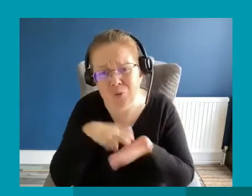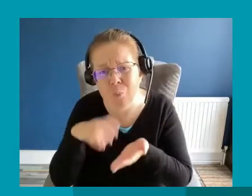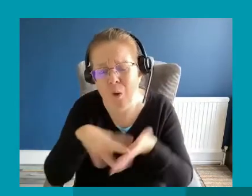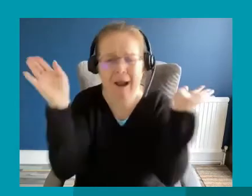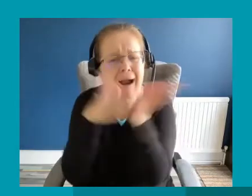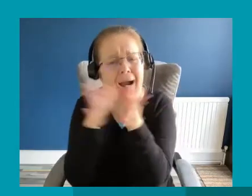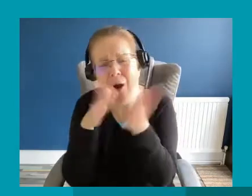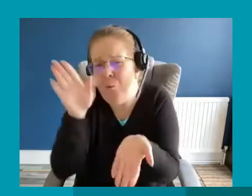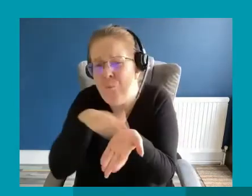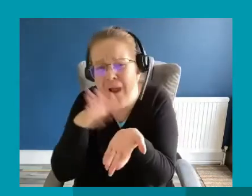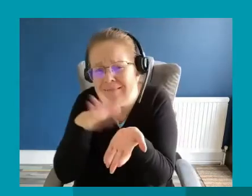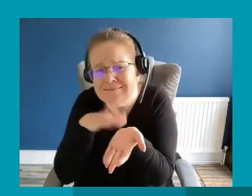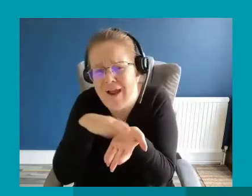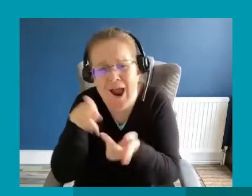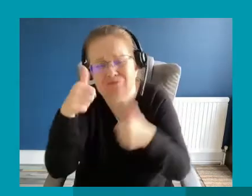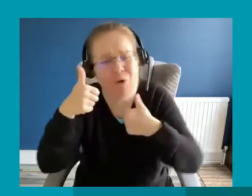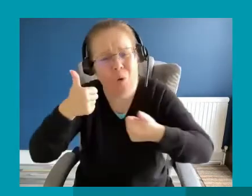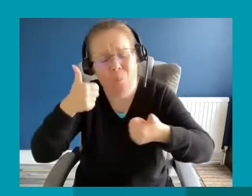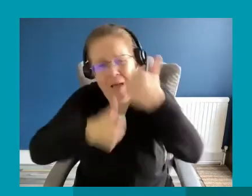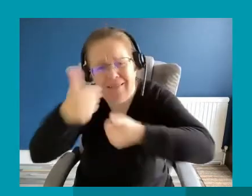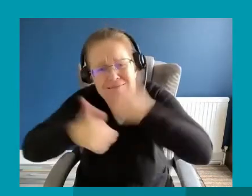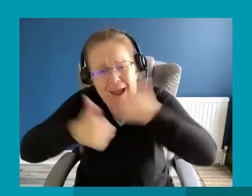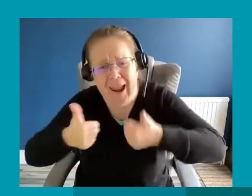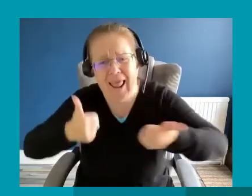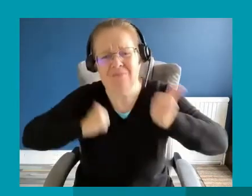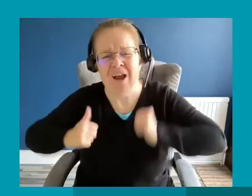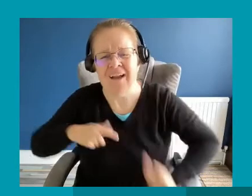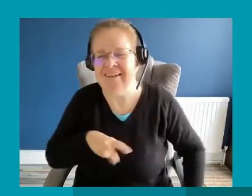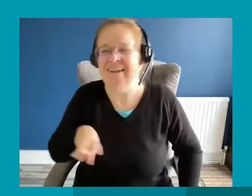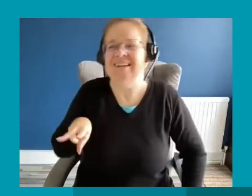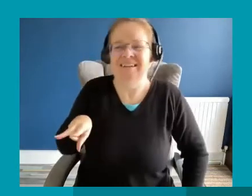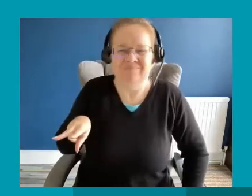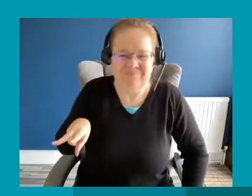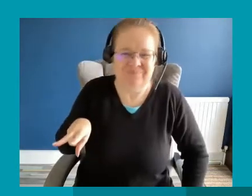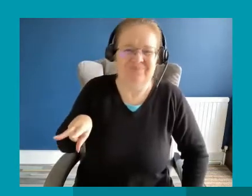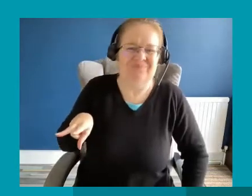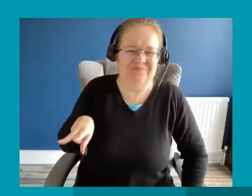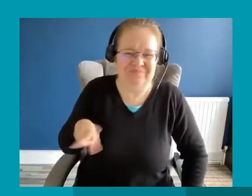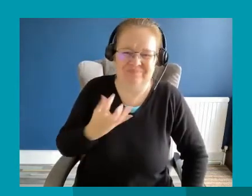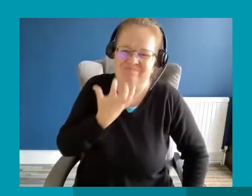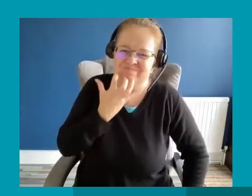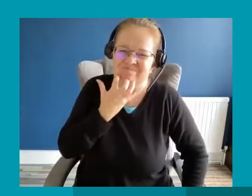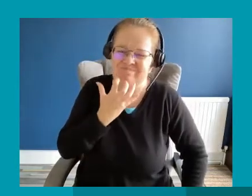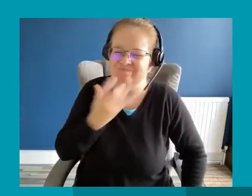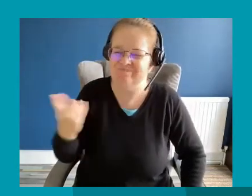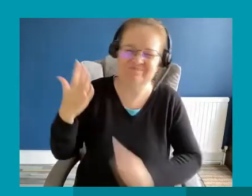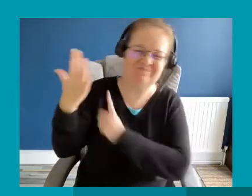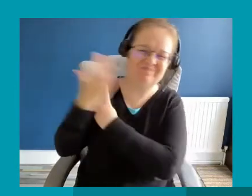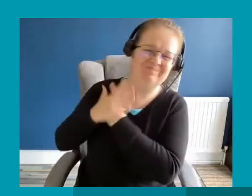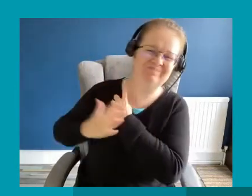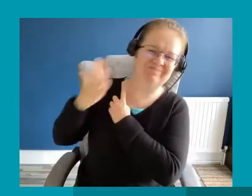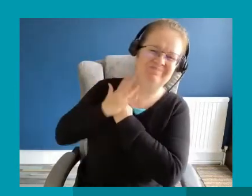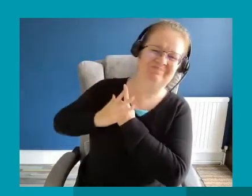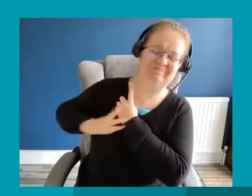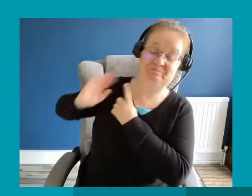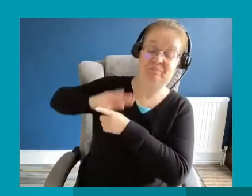done you you must be so proud and I don't know it gets frustrating but I get so used to having these patronizing comments that it